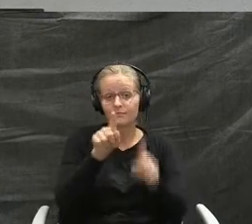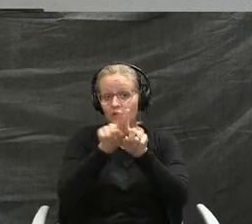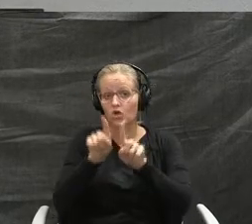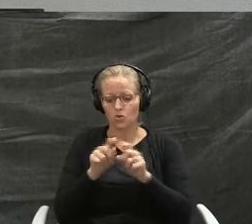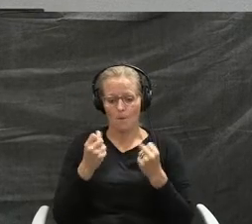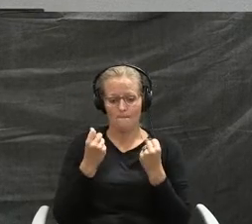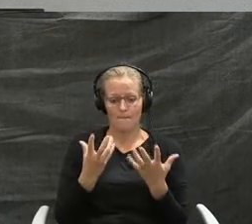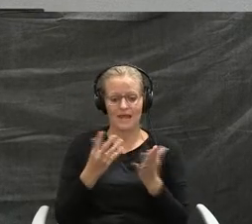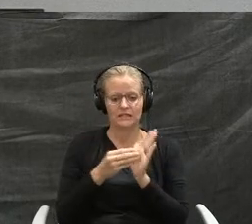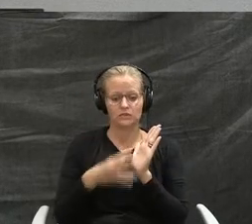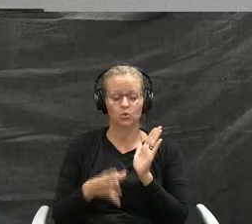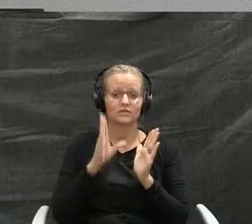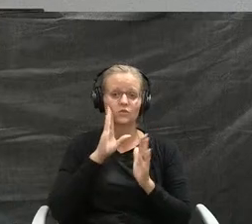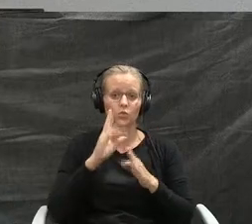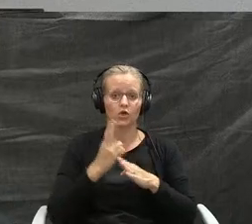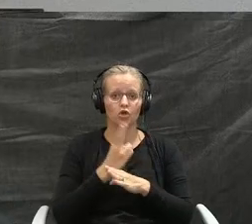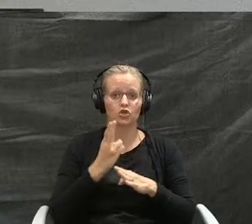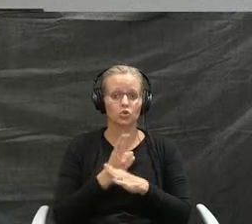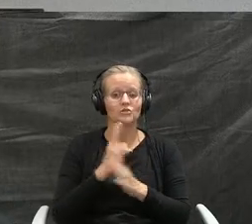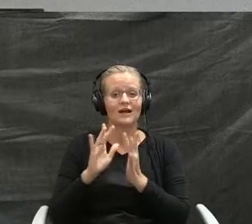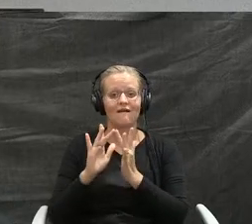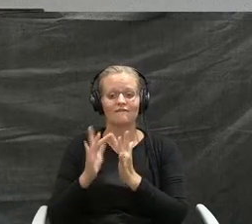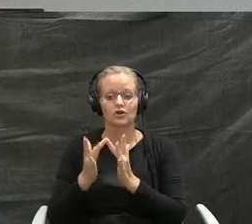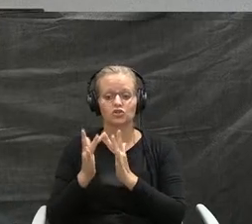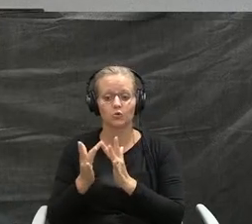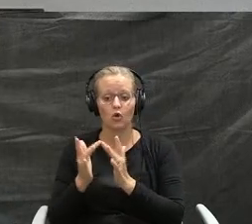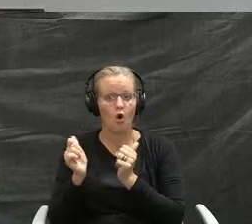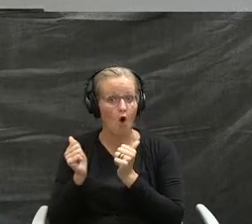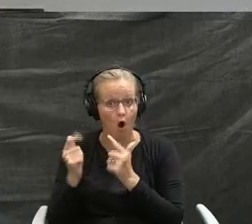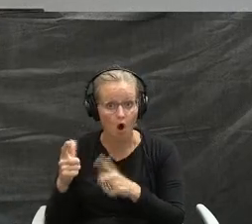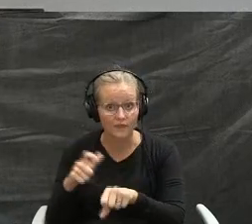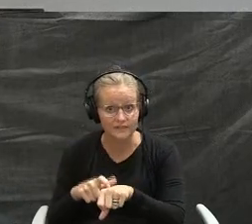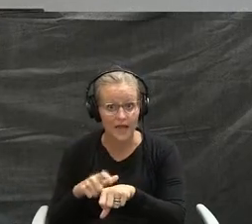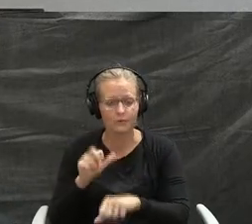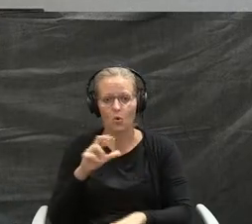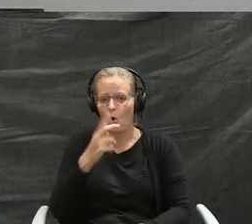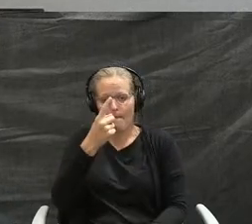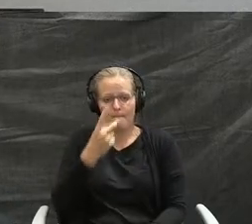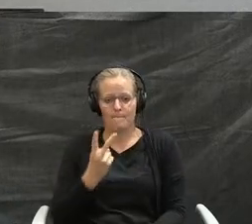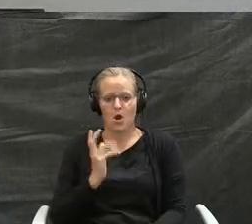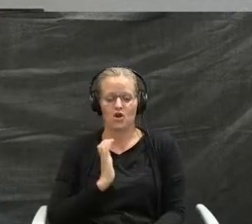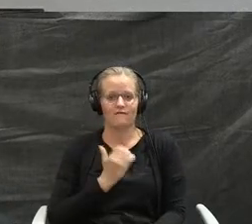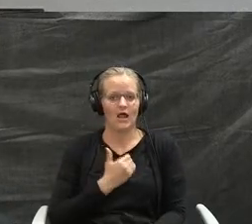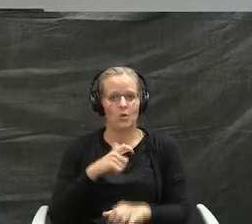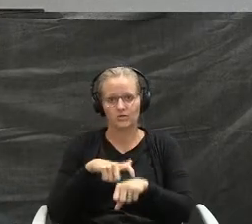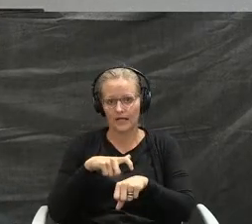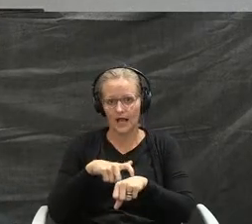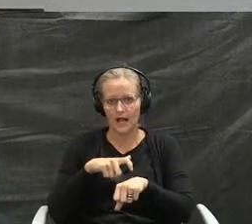all or part of the time, so it's all part of the hybrid aspect of